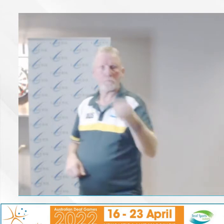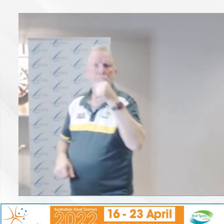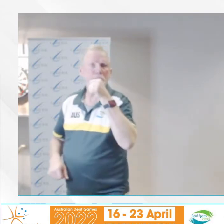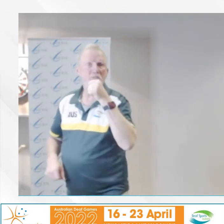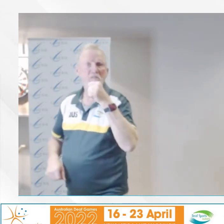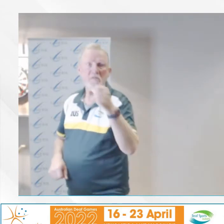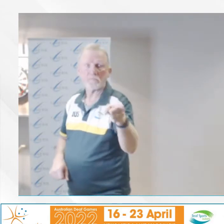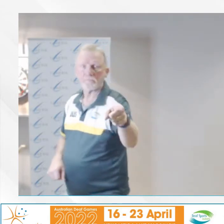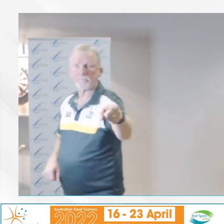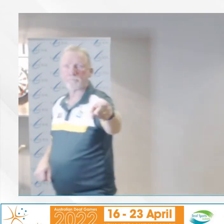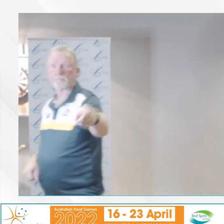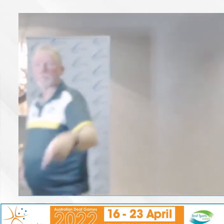do you want to throw the